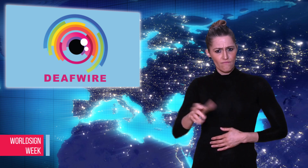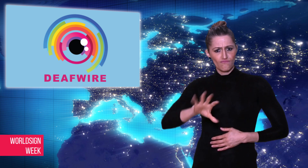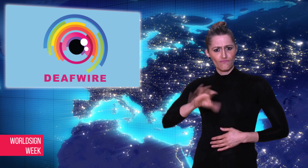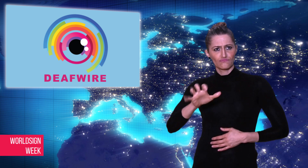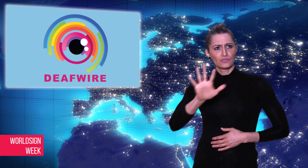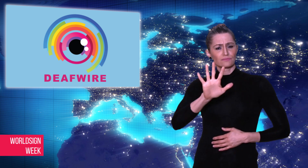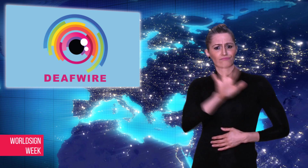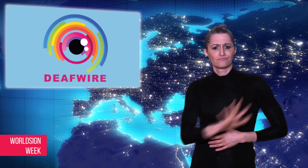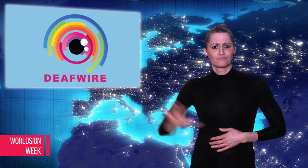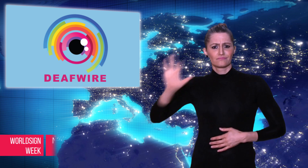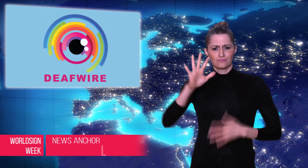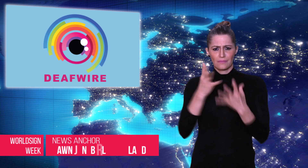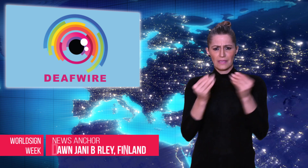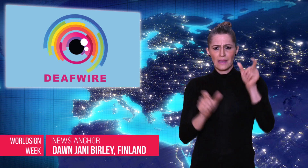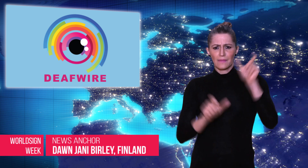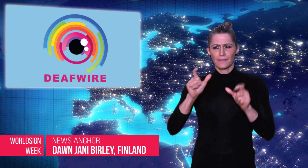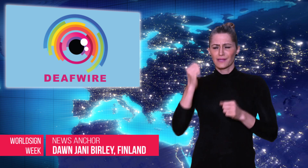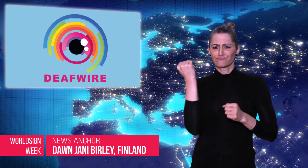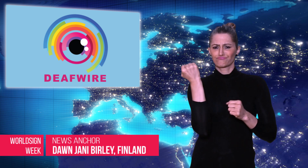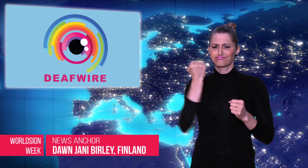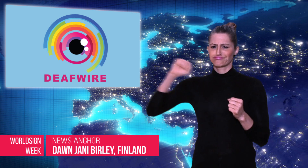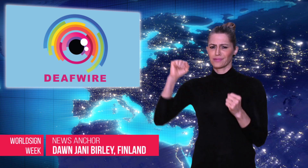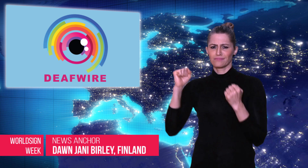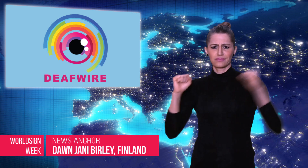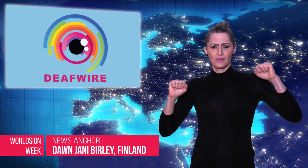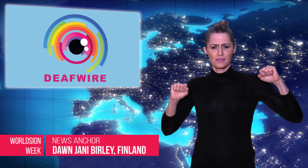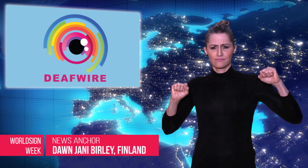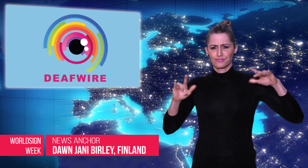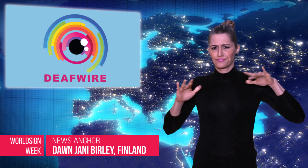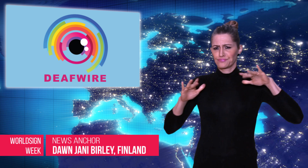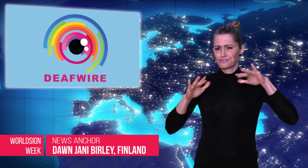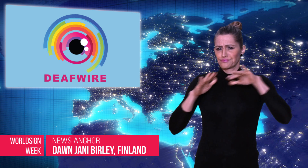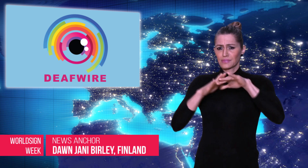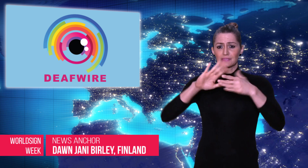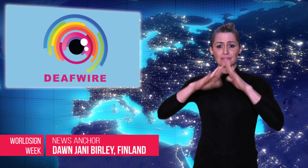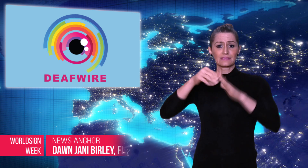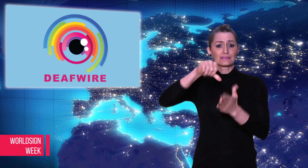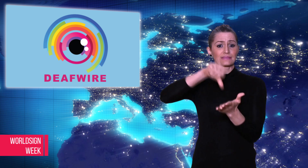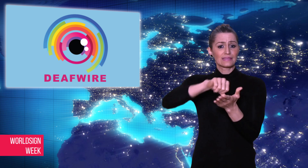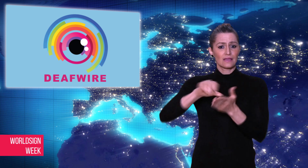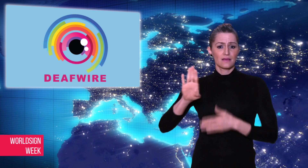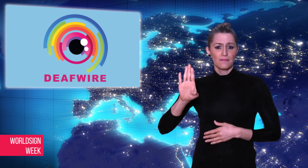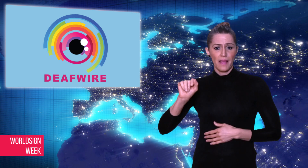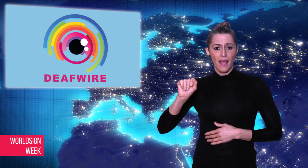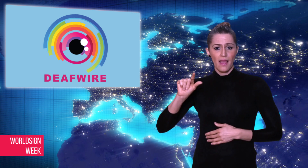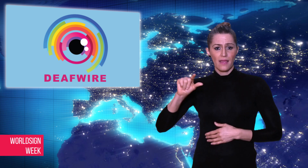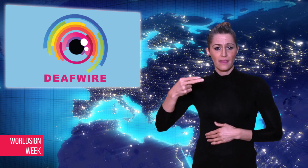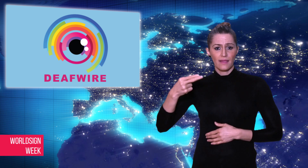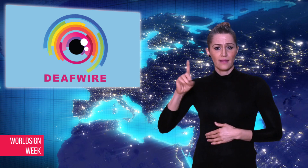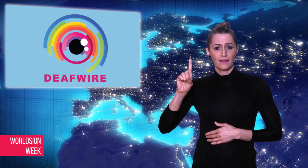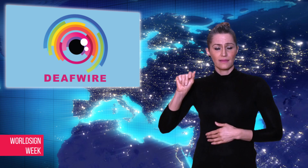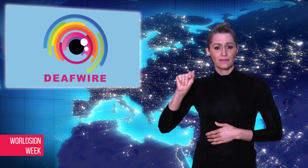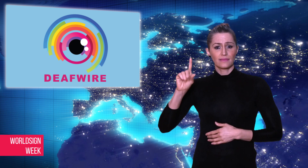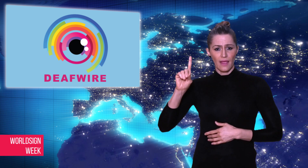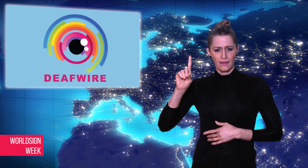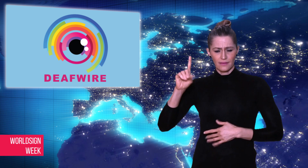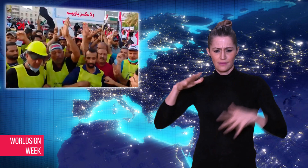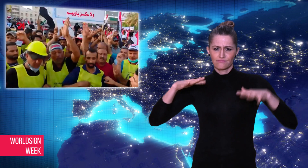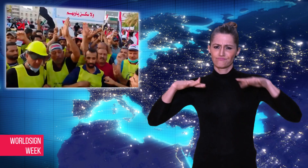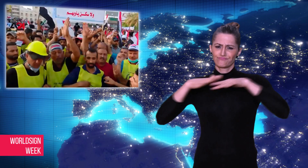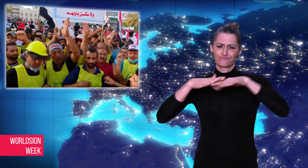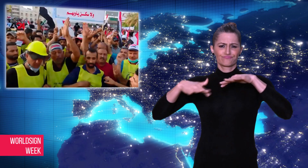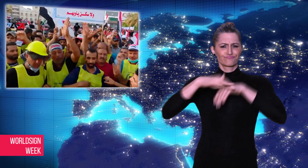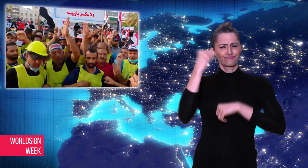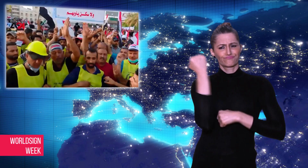[Dawn]: The Iraqi Deaf community joined the